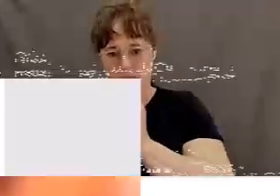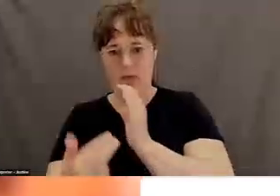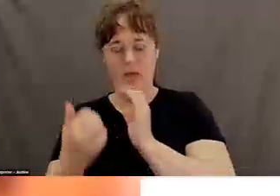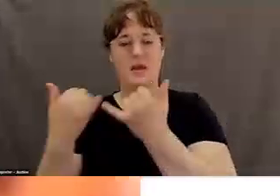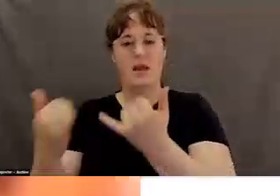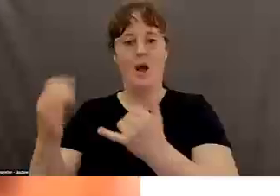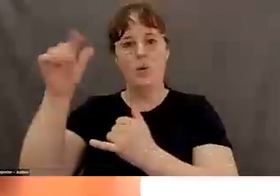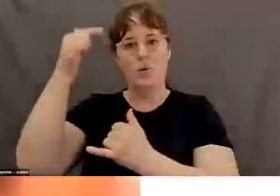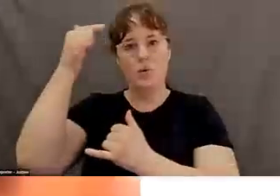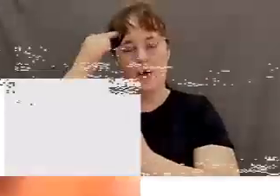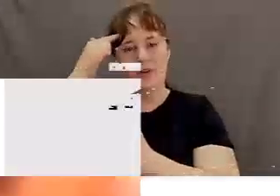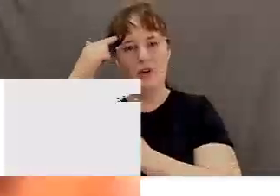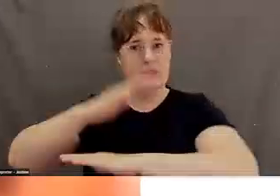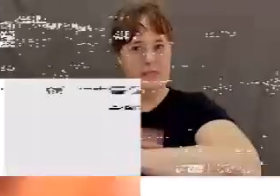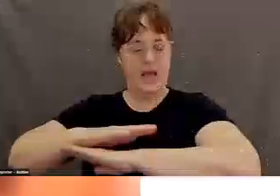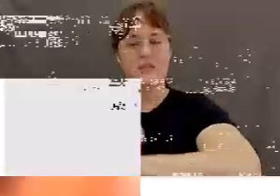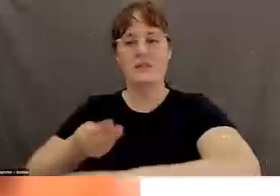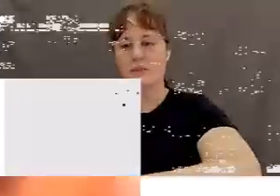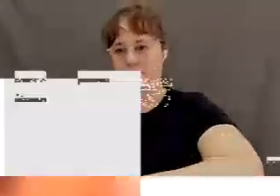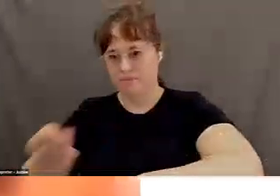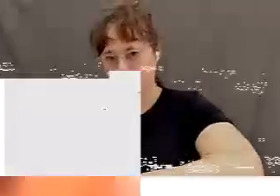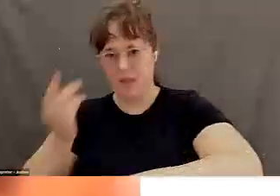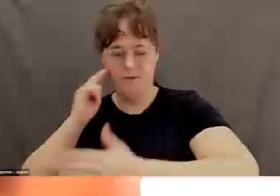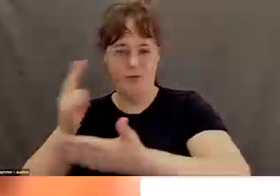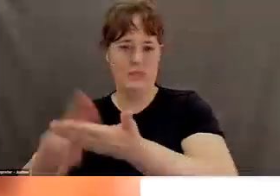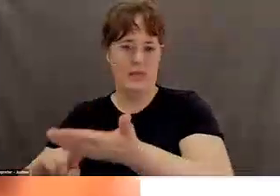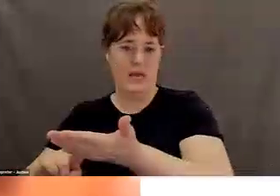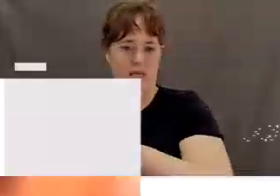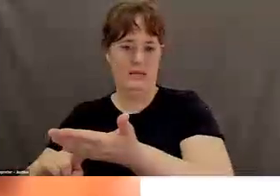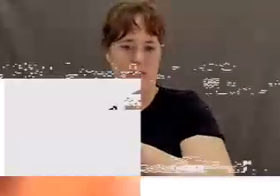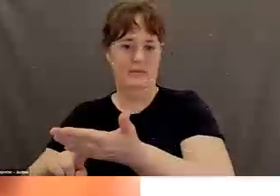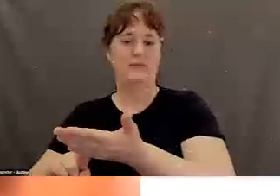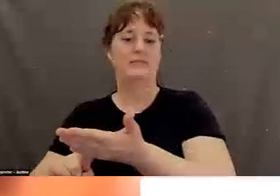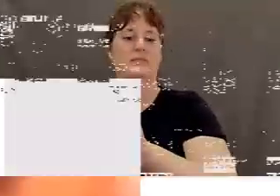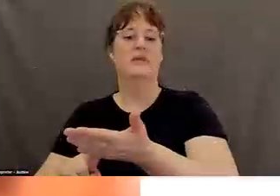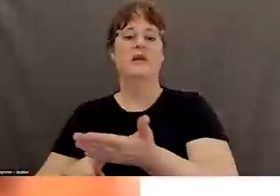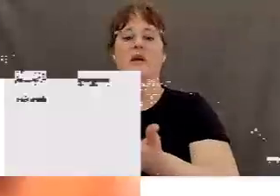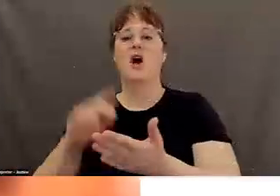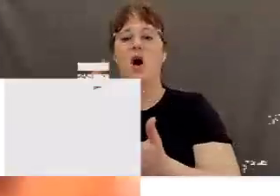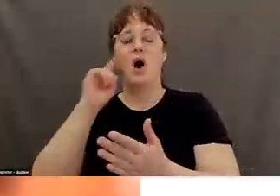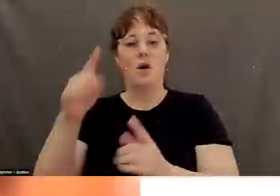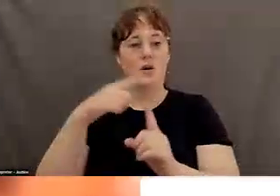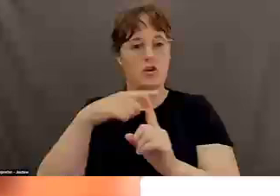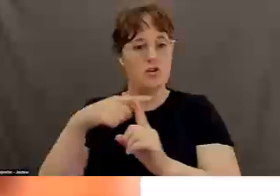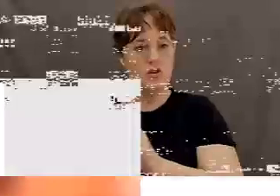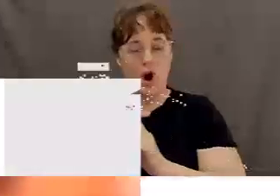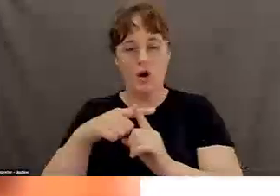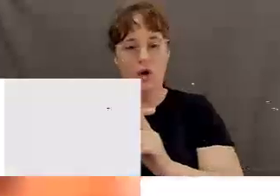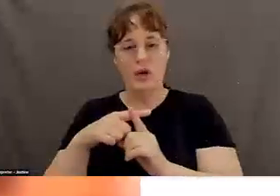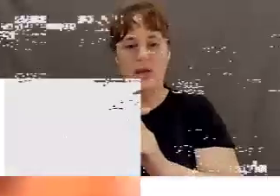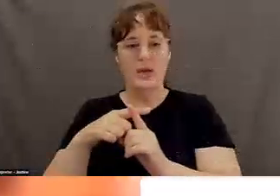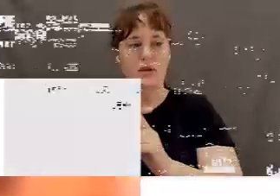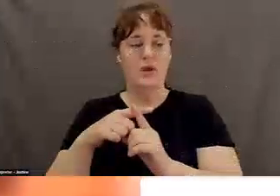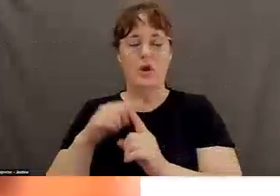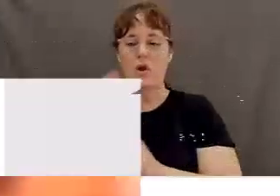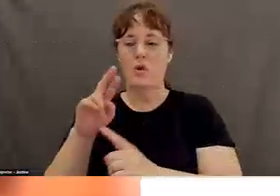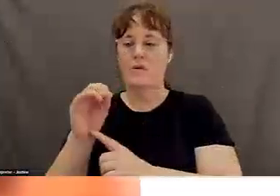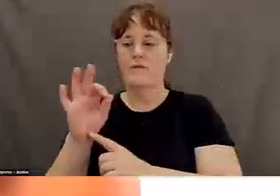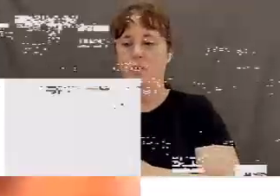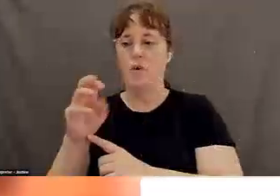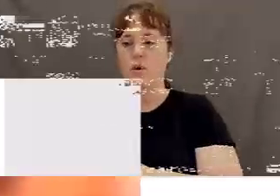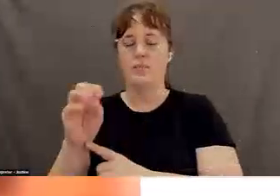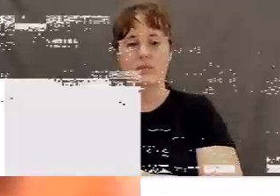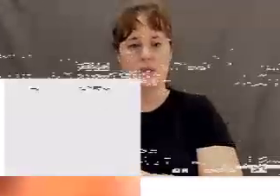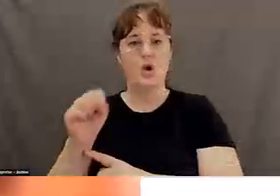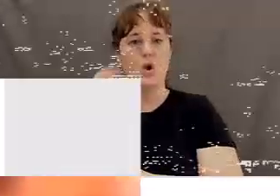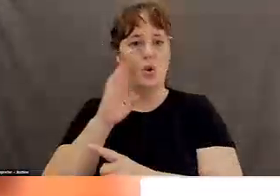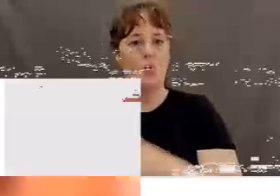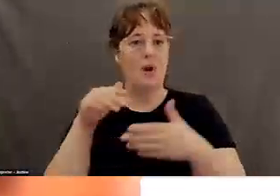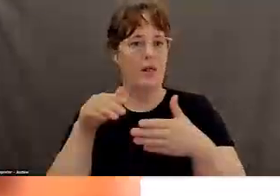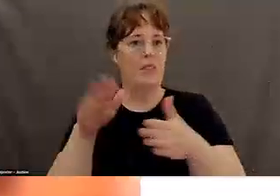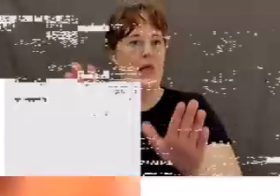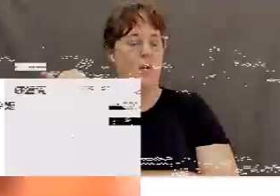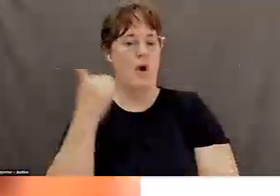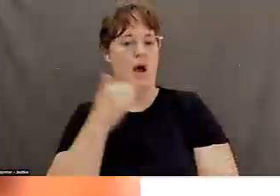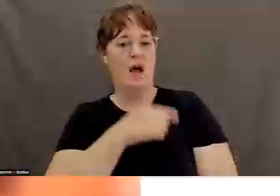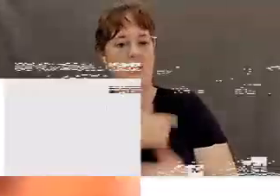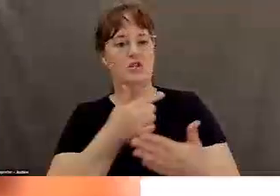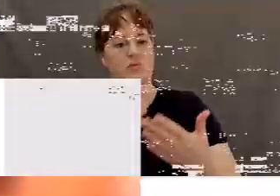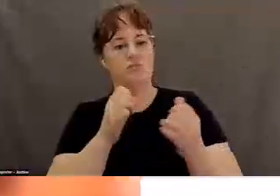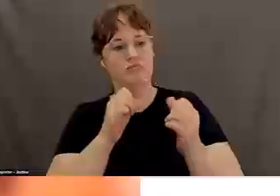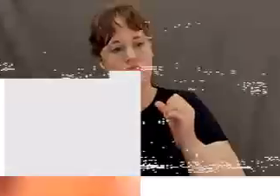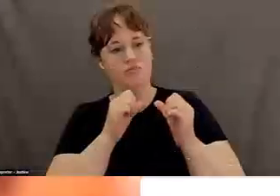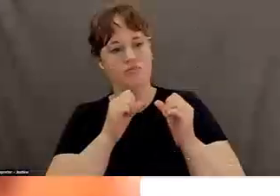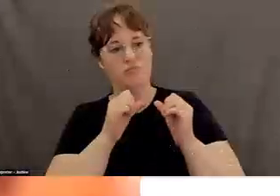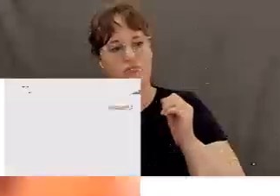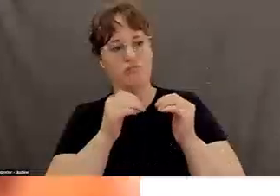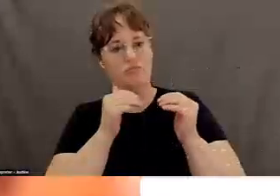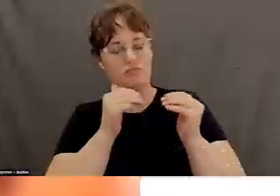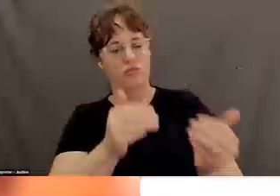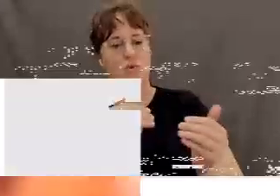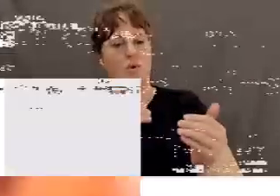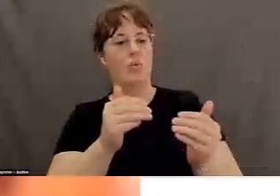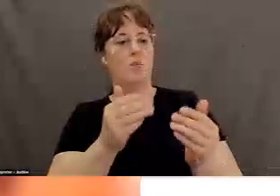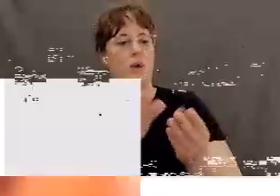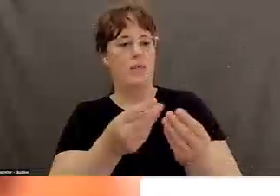Boardroom: As I shared last week with members of the Executive Committee, the targeted reforms in that legislation will allow us to carry out necessary project steps, like property acquisition.